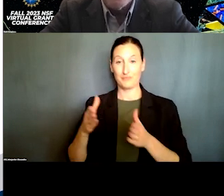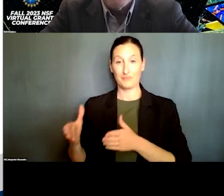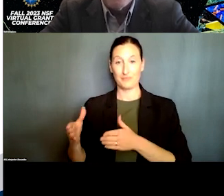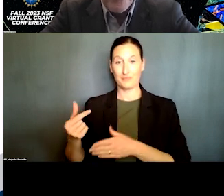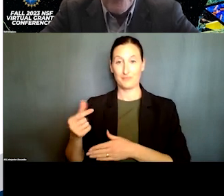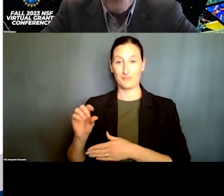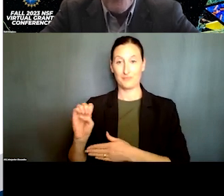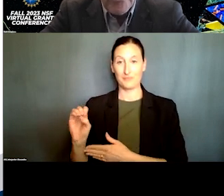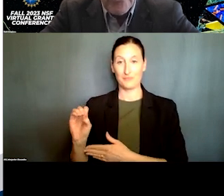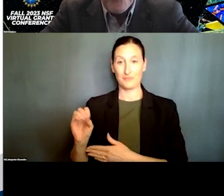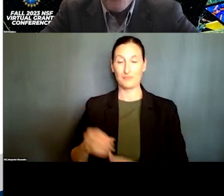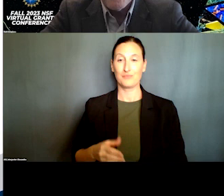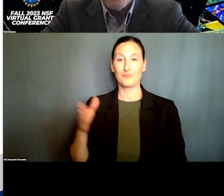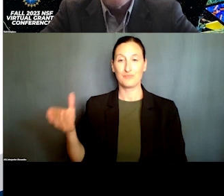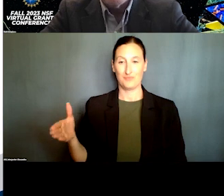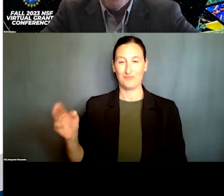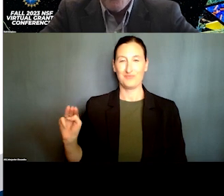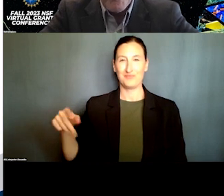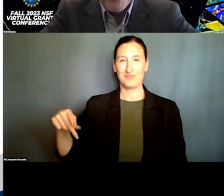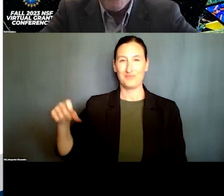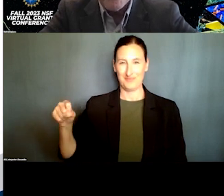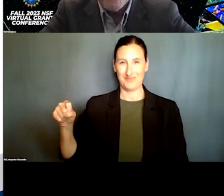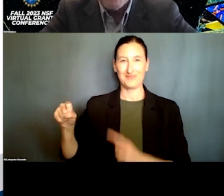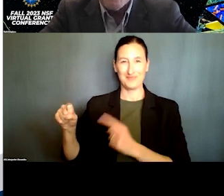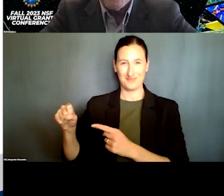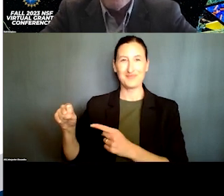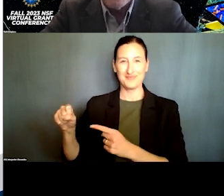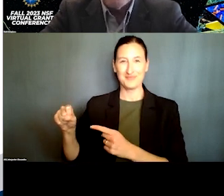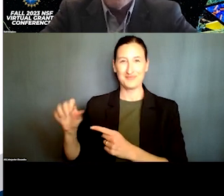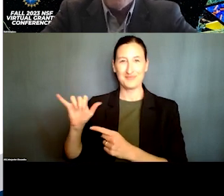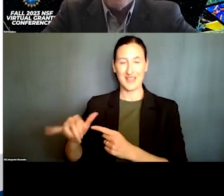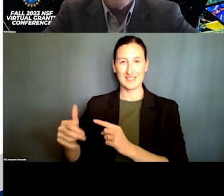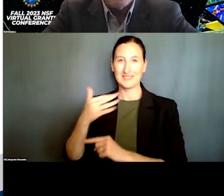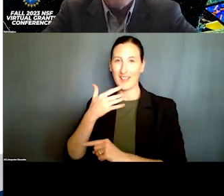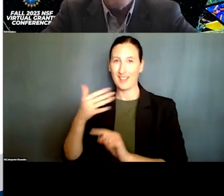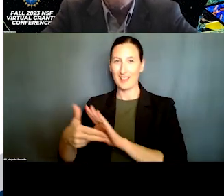Geosciences, Mathematical and Physical Sciences , MPS that's highlighted.